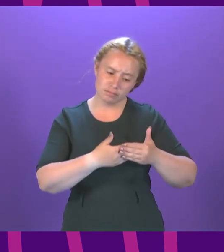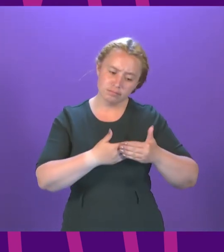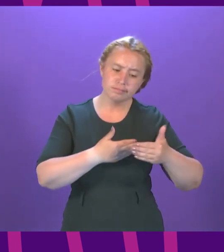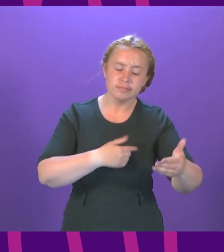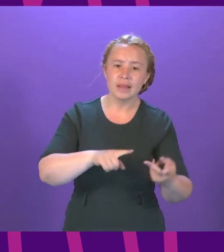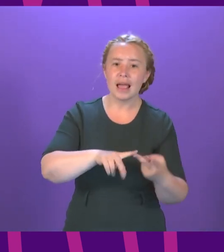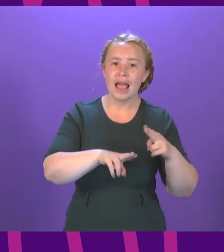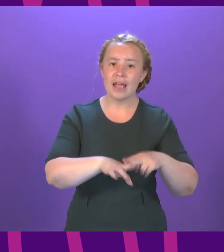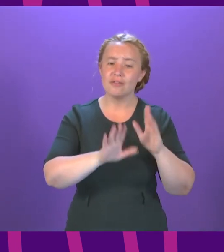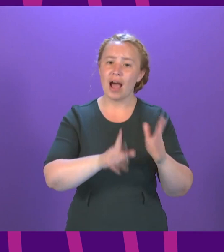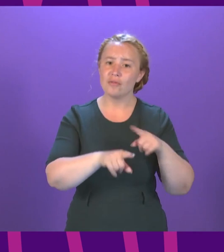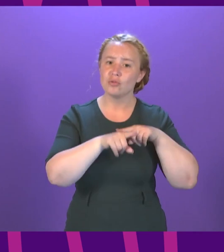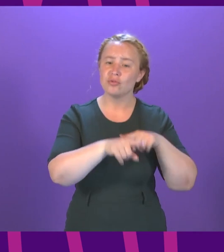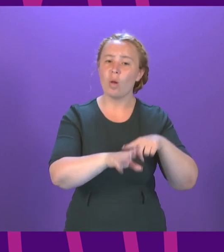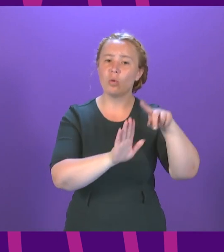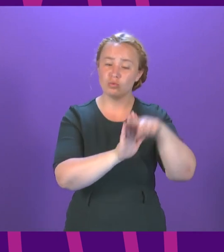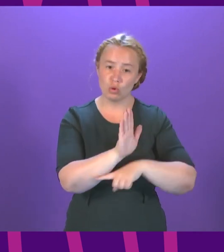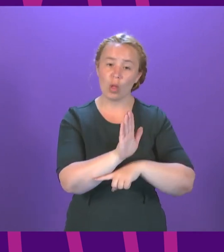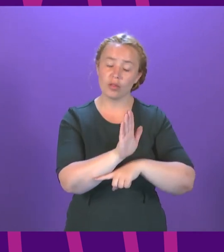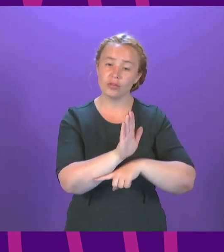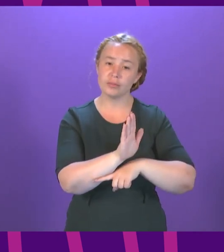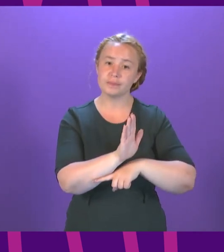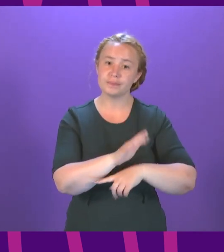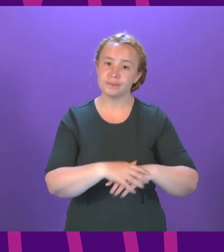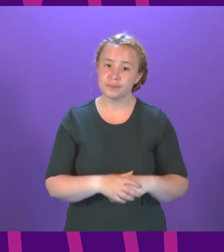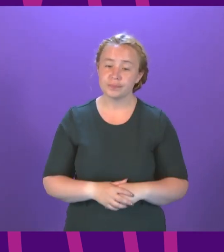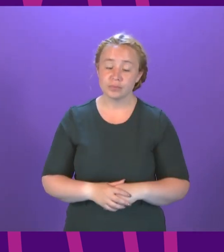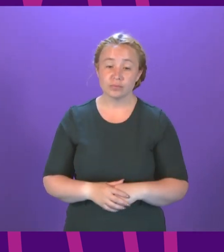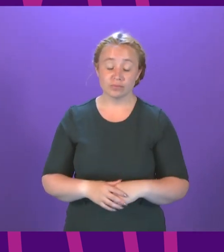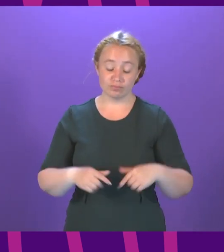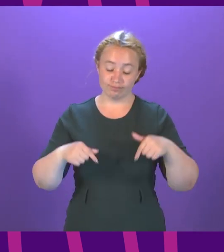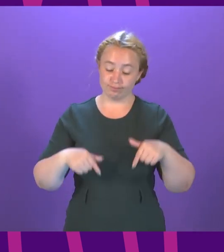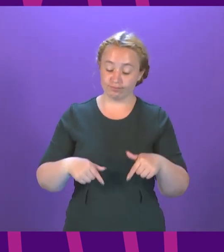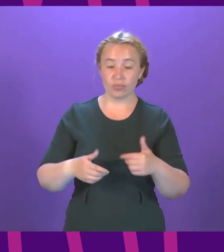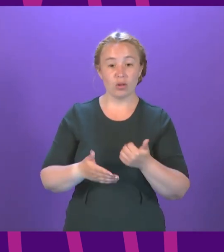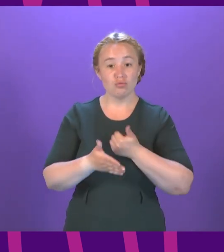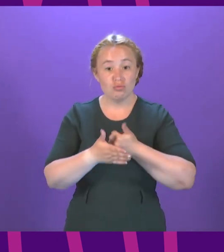to work under restrictions. Although we make regular, constant, frequent